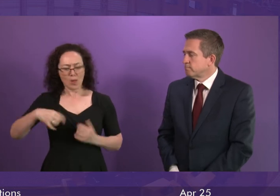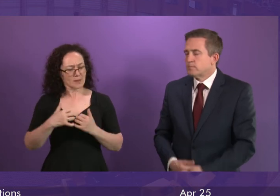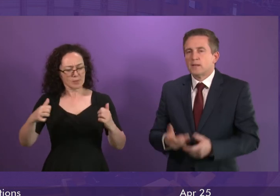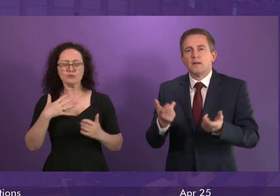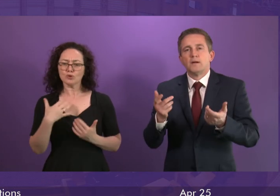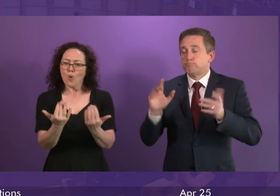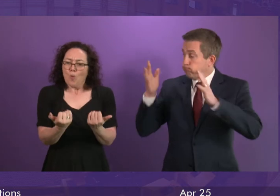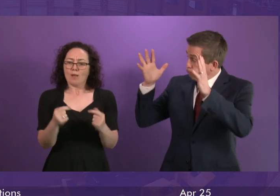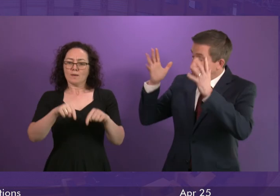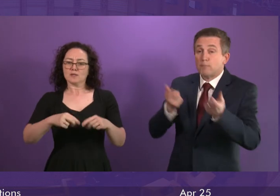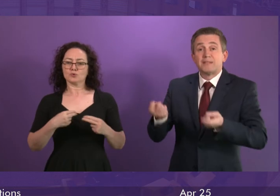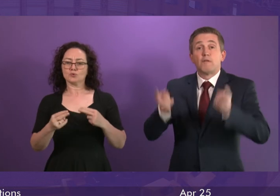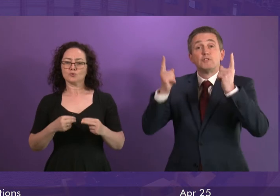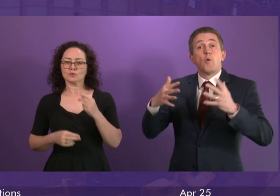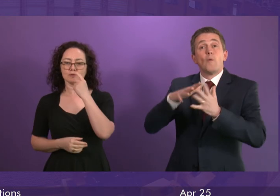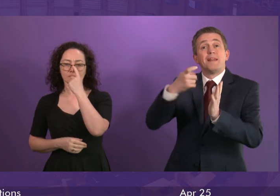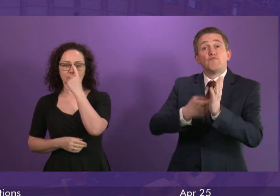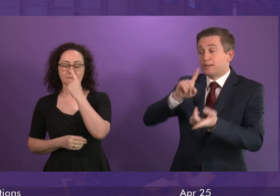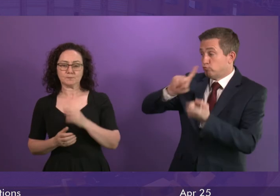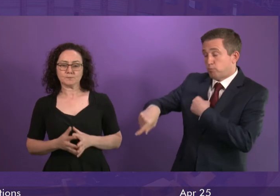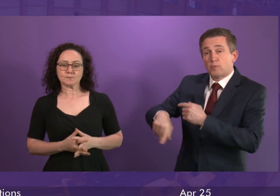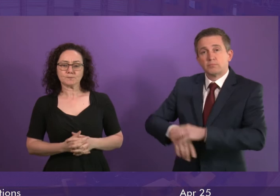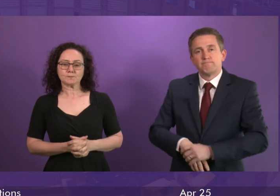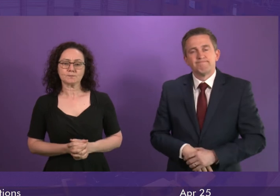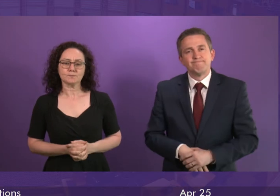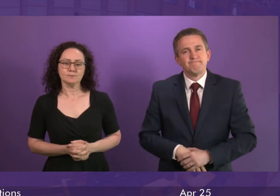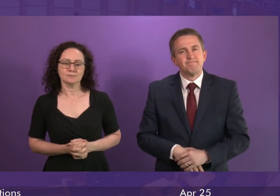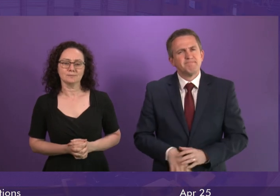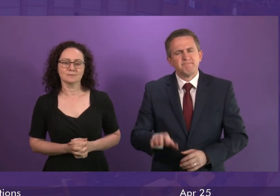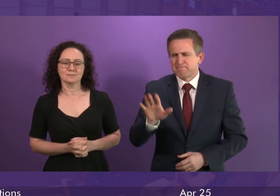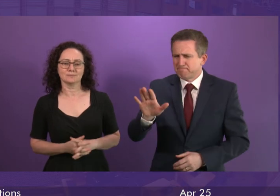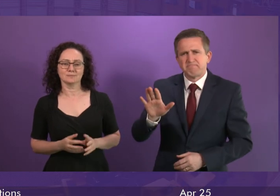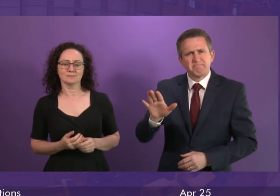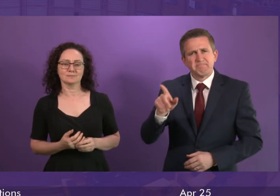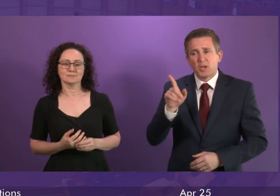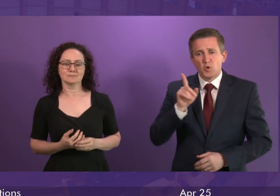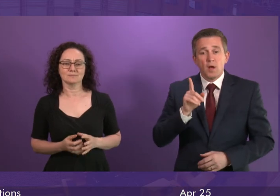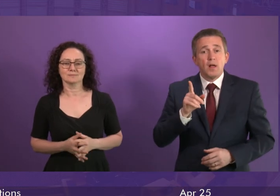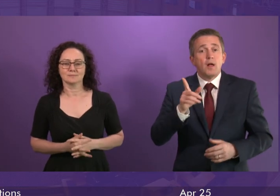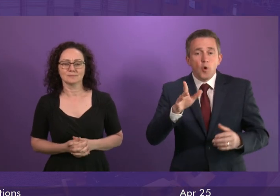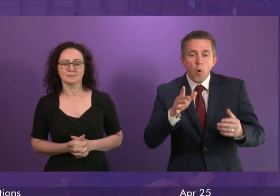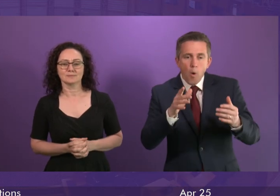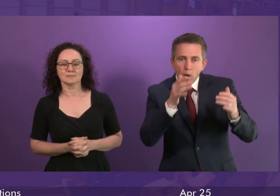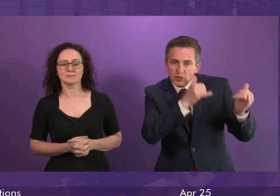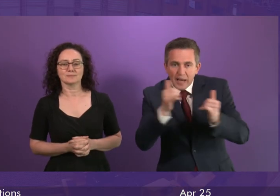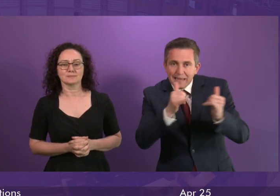welcome that. Willie Rennie: The fact that the First Minister measures aviation emissions does not justify the air